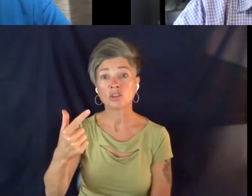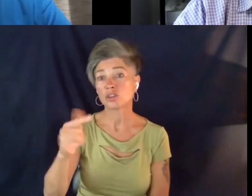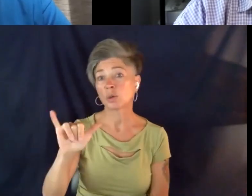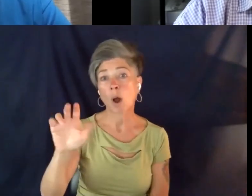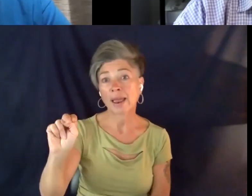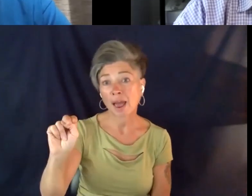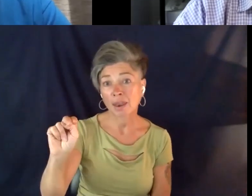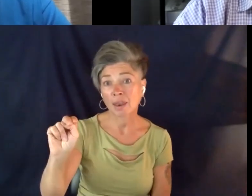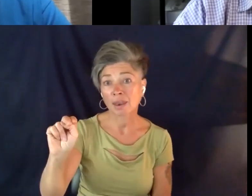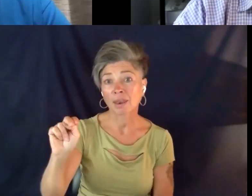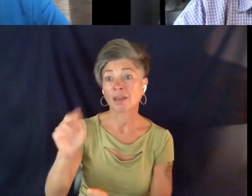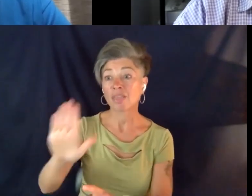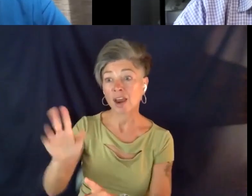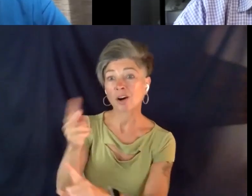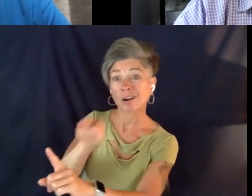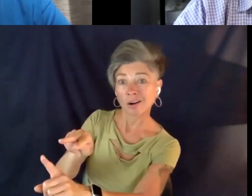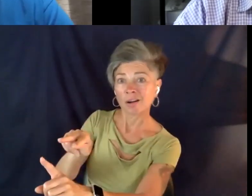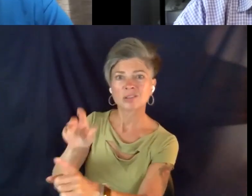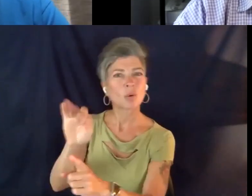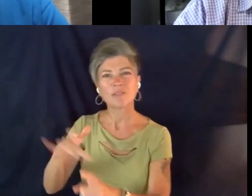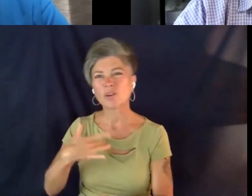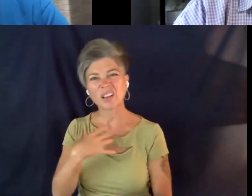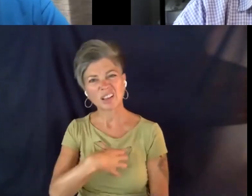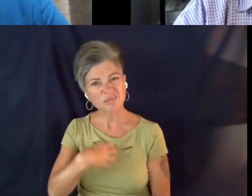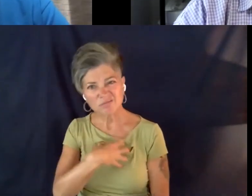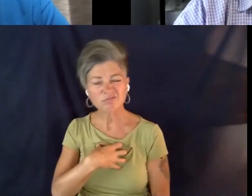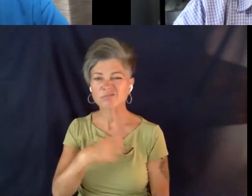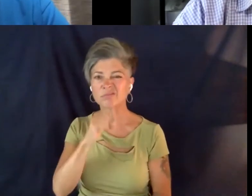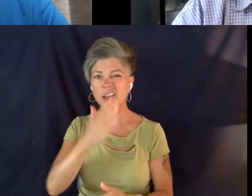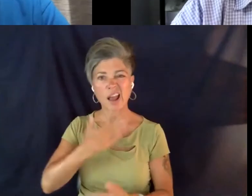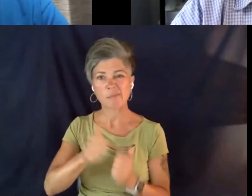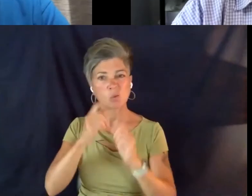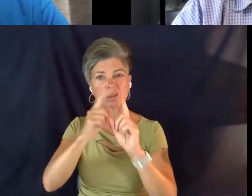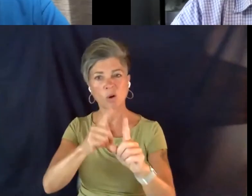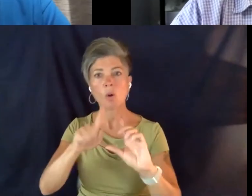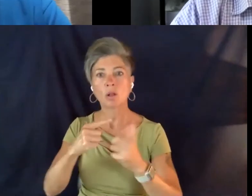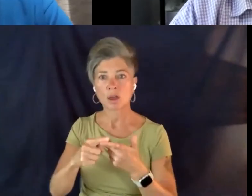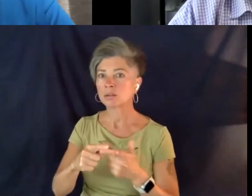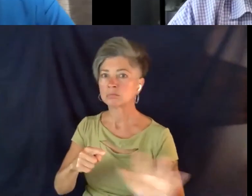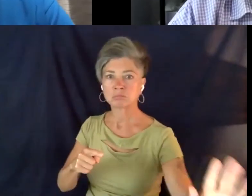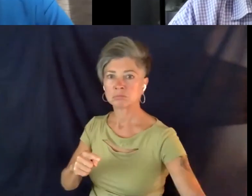please keep having that conversation about that. That's cool. Thanks. So a couple more questions have come in.